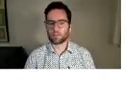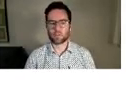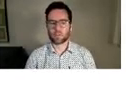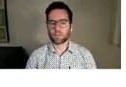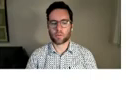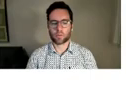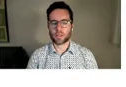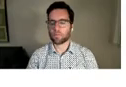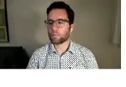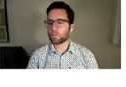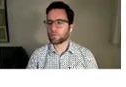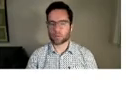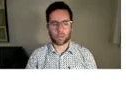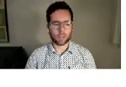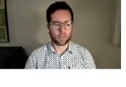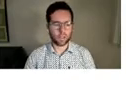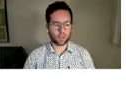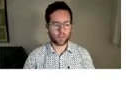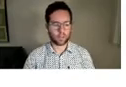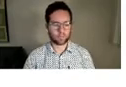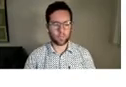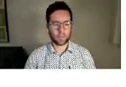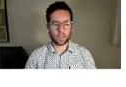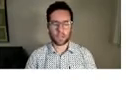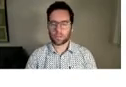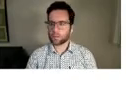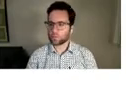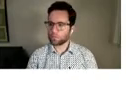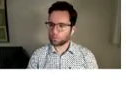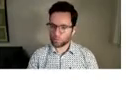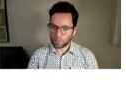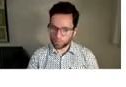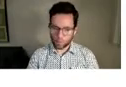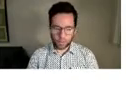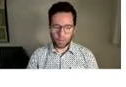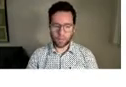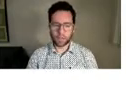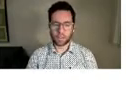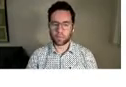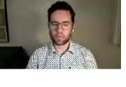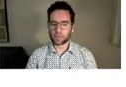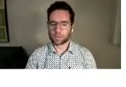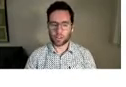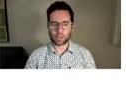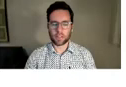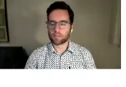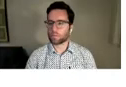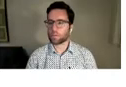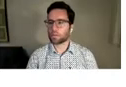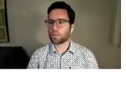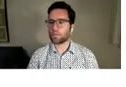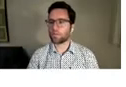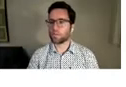resulted from kind of a personal contact. so we really found that professional contacts were